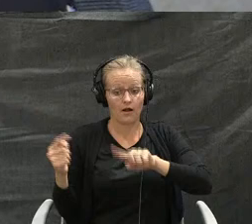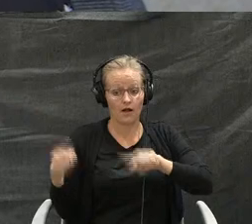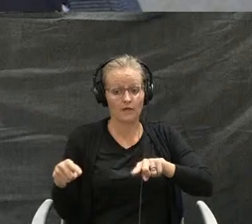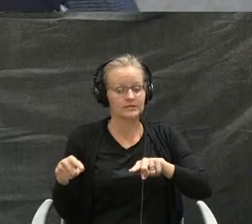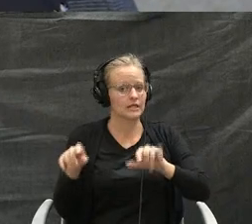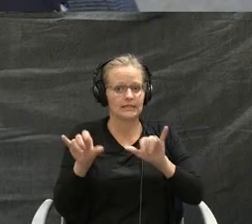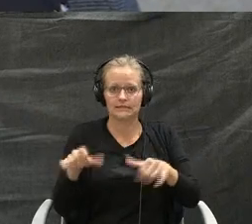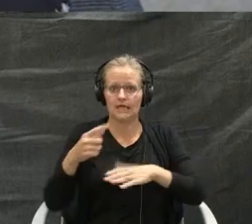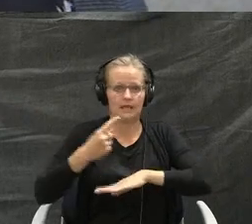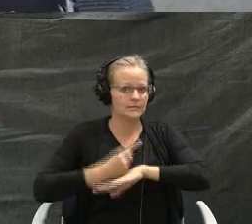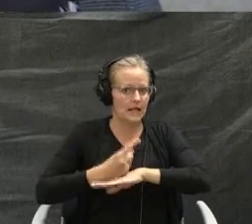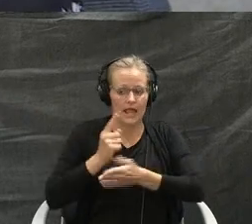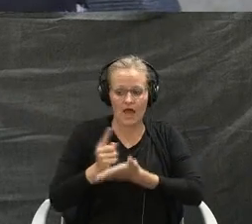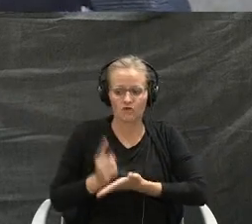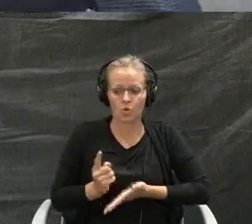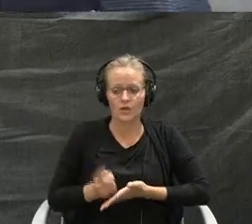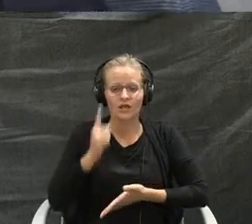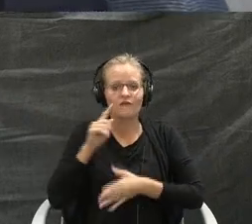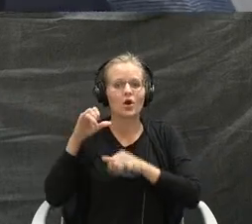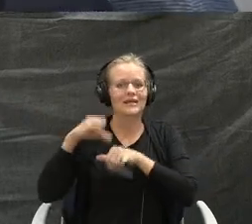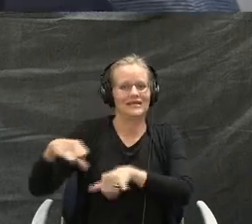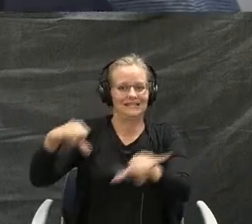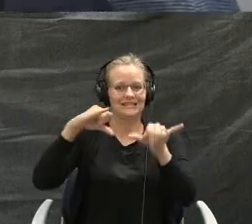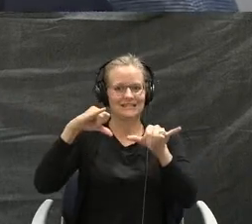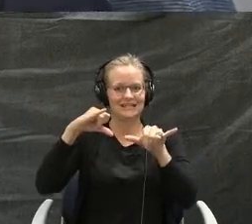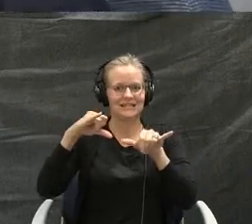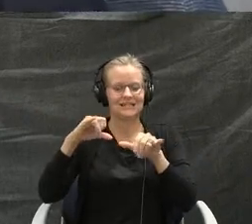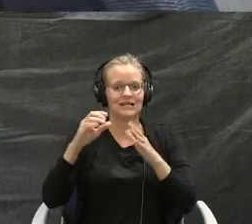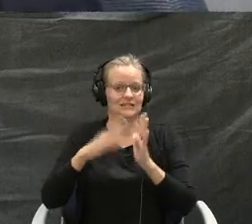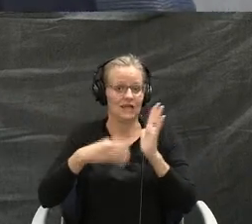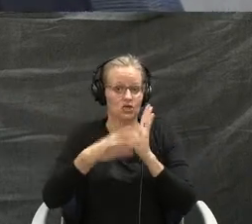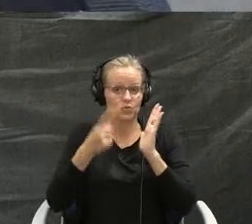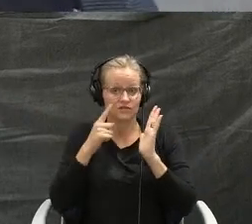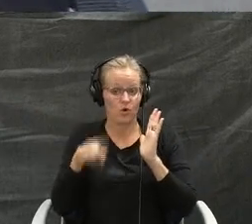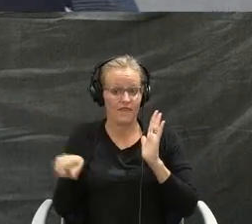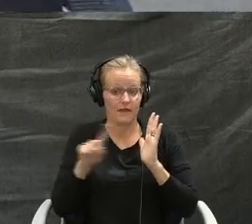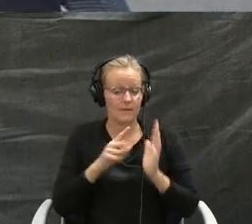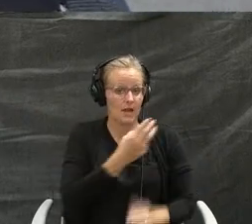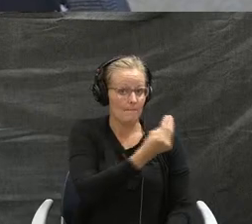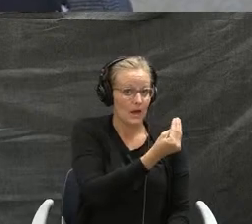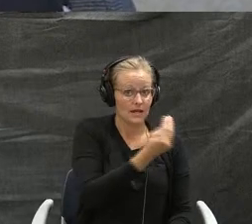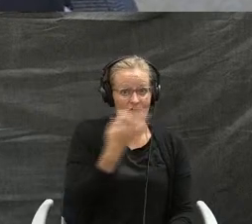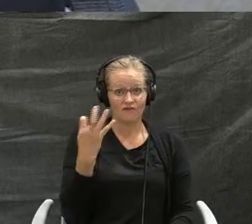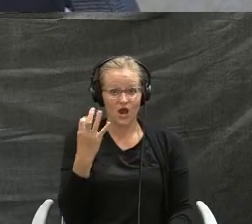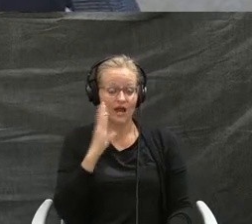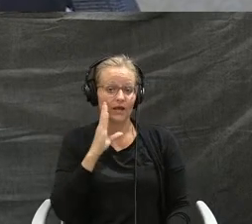consistent schedules. My name Friday would be distance learning days and the buildings could be used for elementary